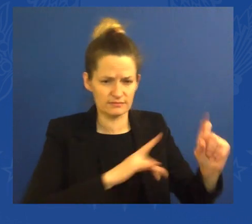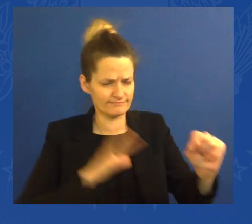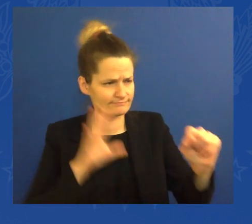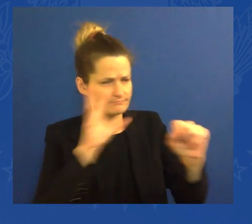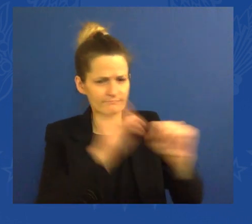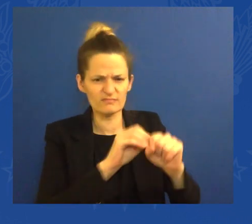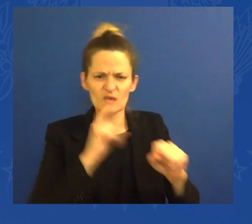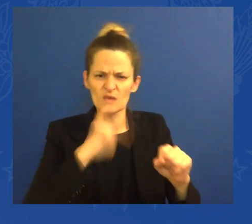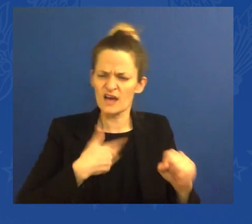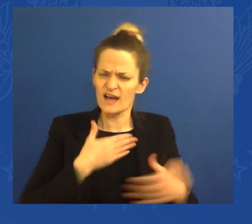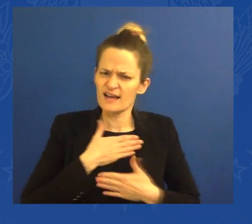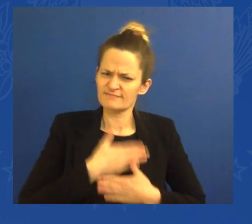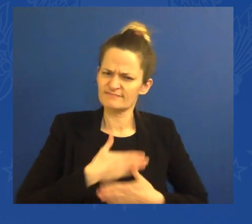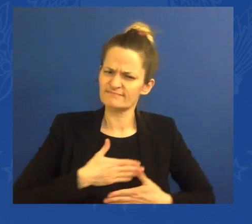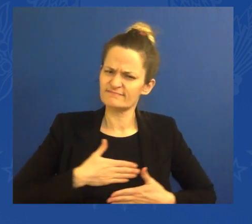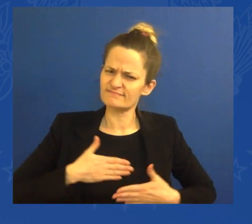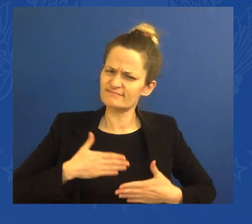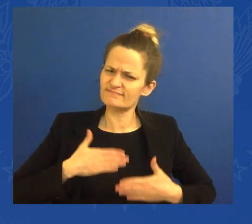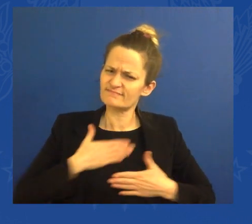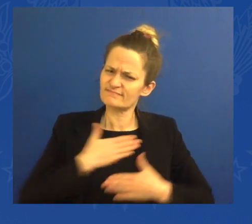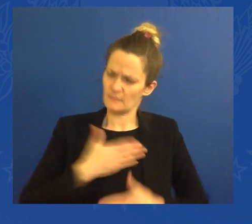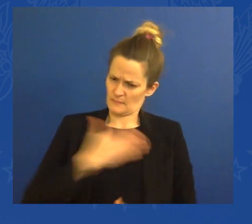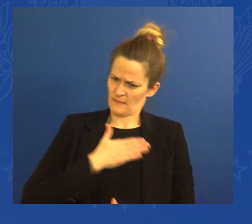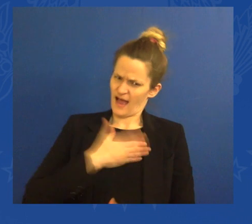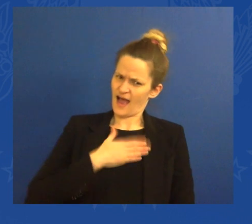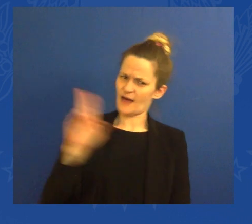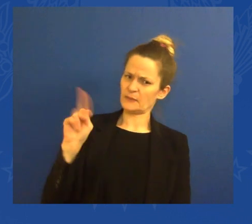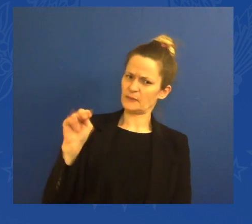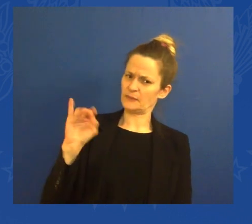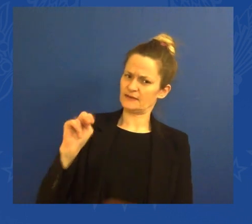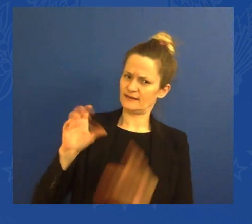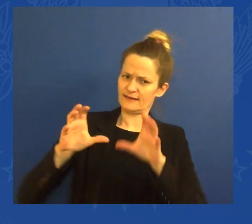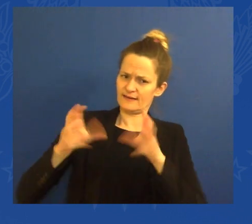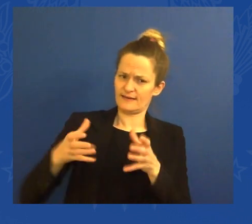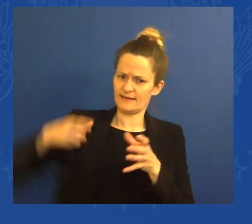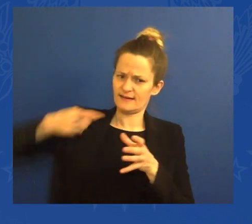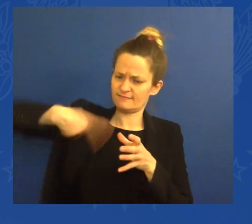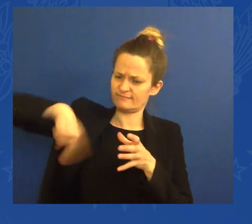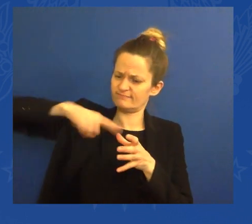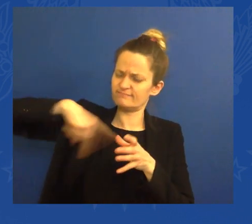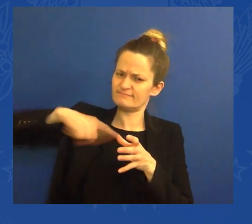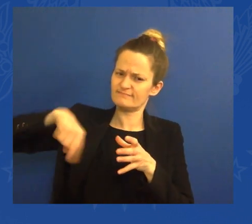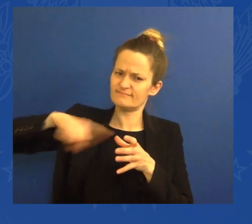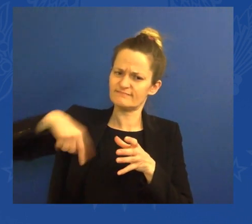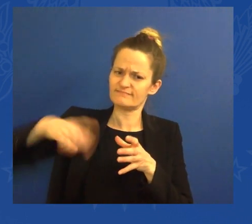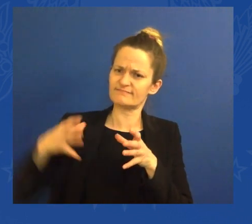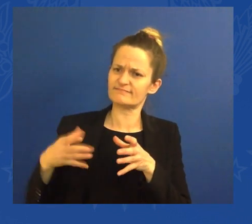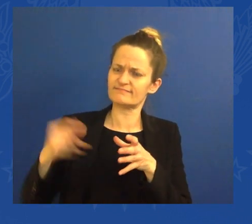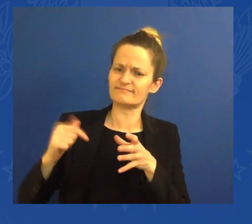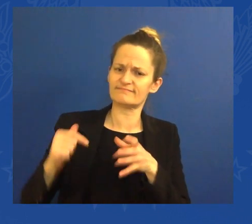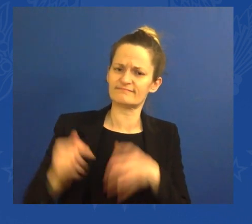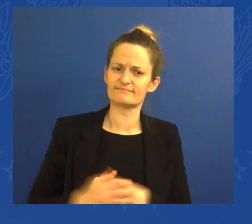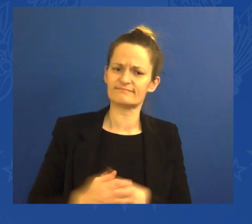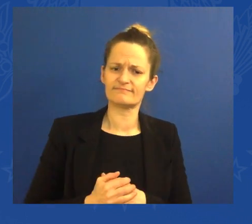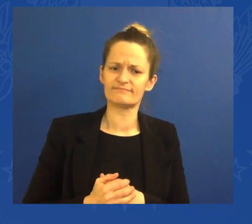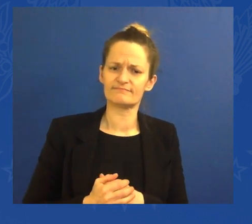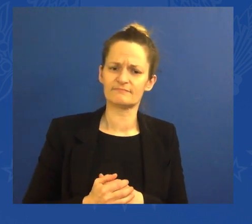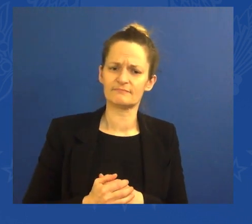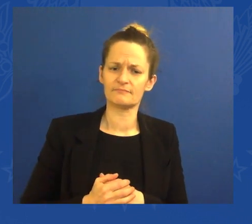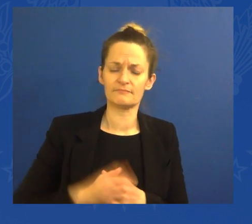Being part of the IUPAT meant that my wife, Barbara and I were able to raise our son,